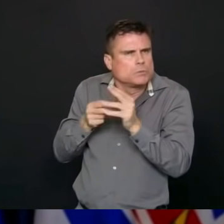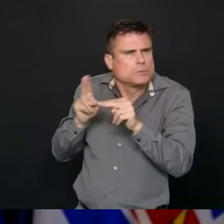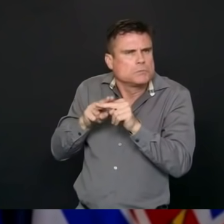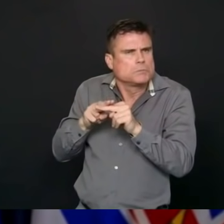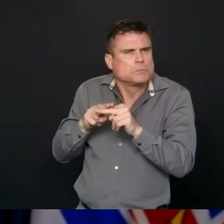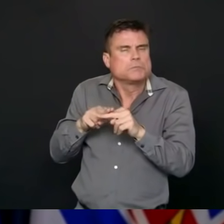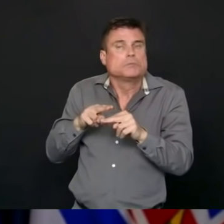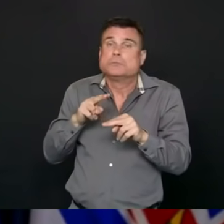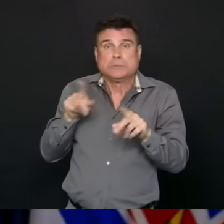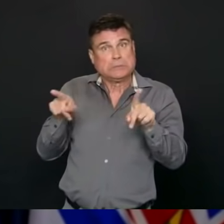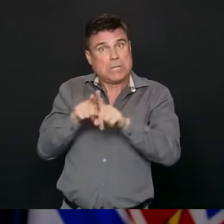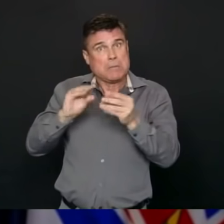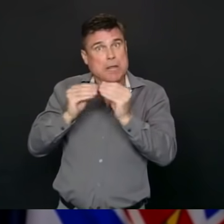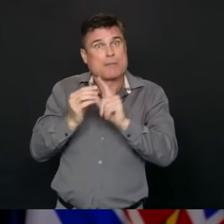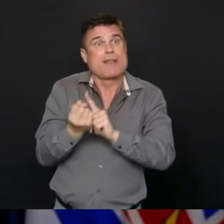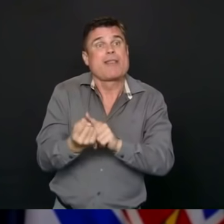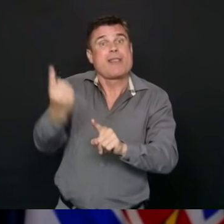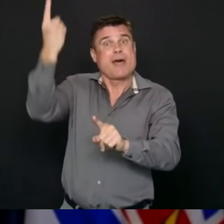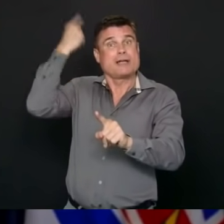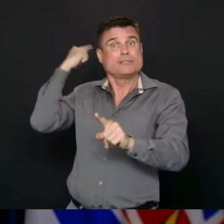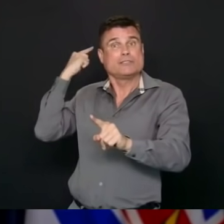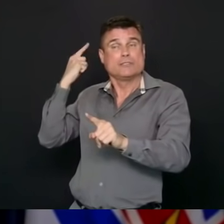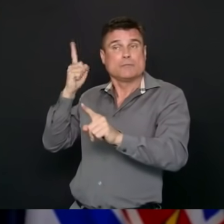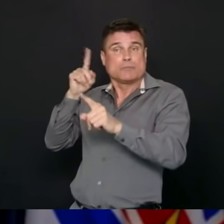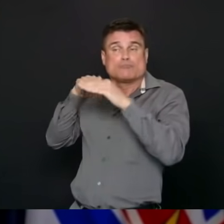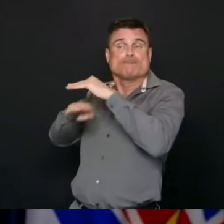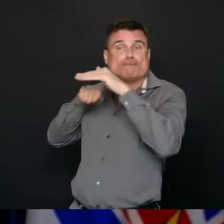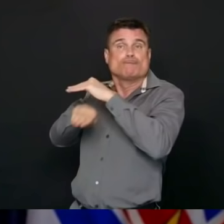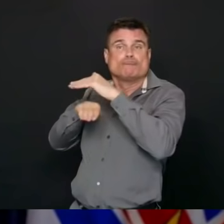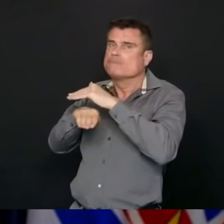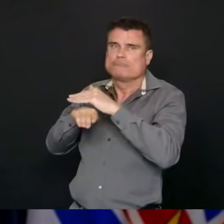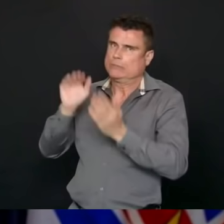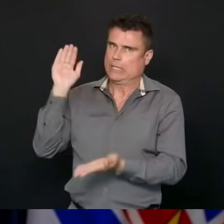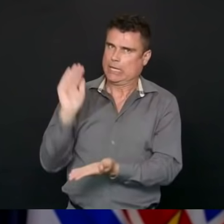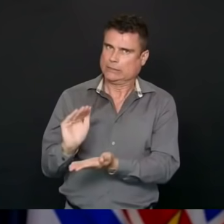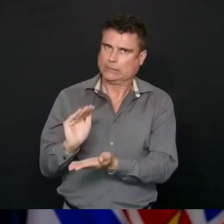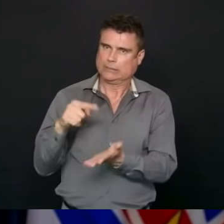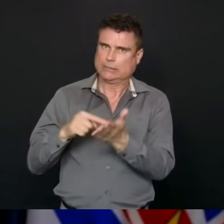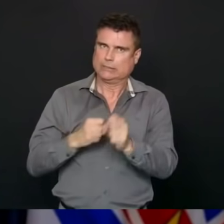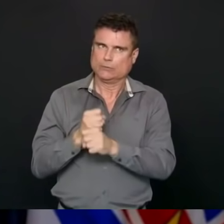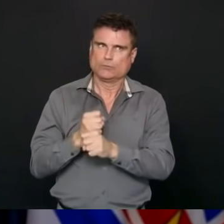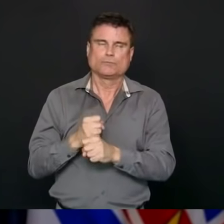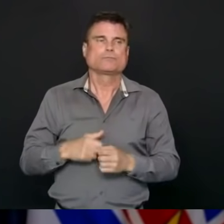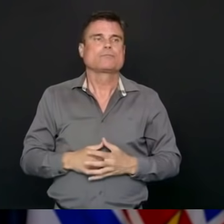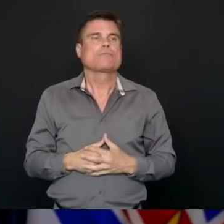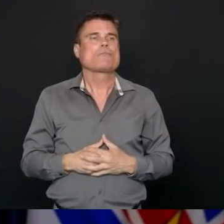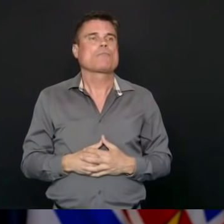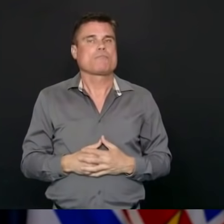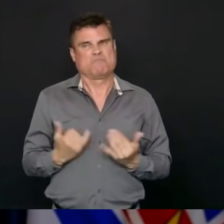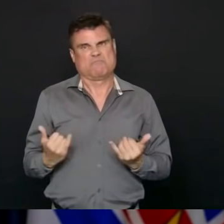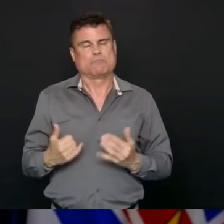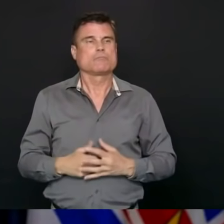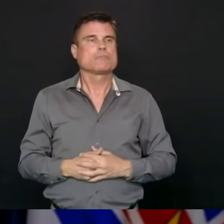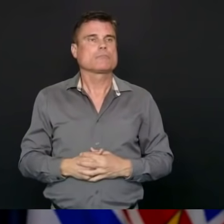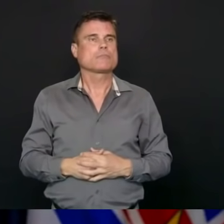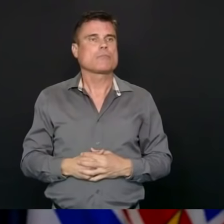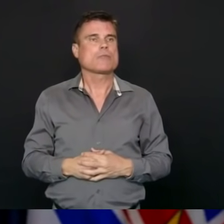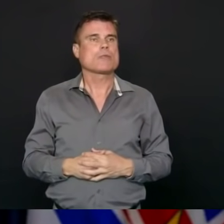our respect for all the people, the families who have lost people in the other public health emergency.